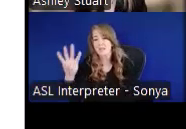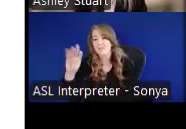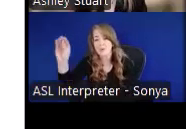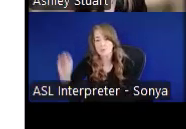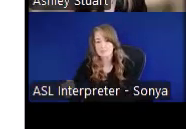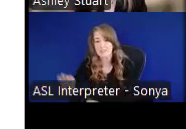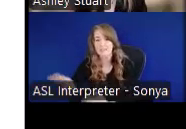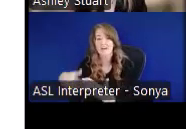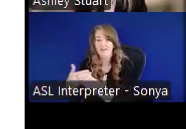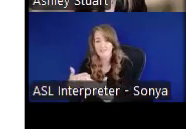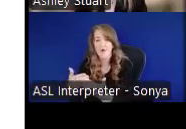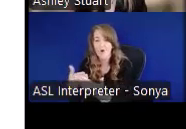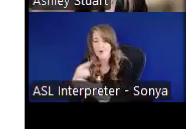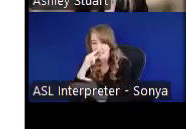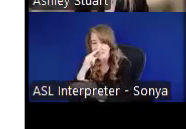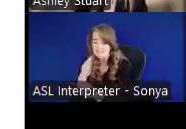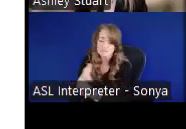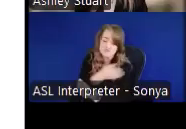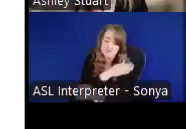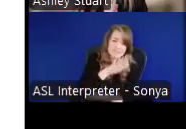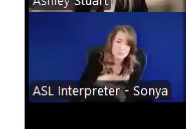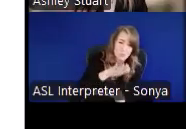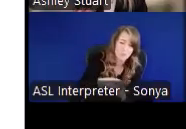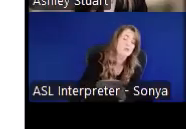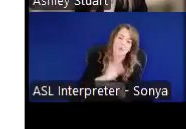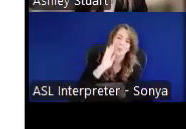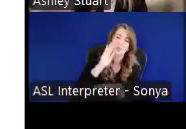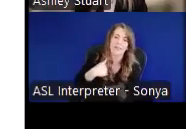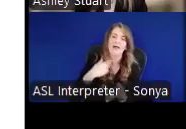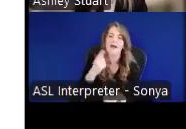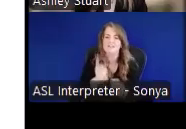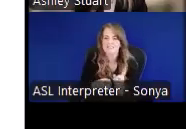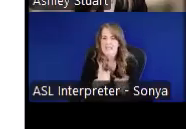least sometimes. However, daily tantrums are going to occur,